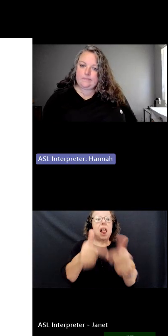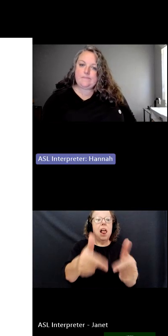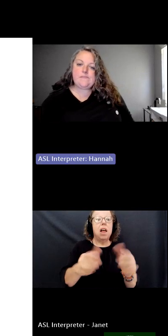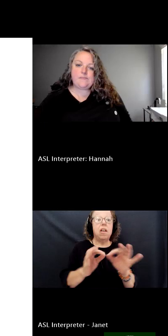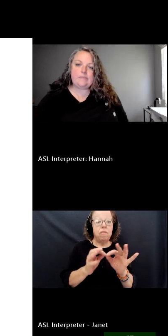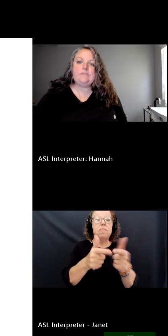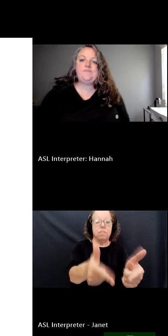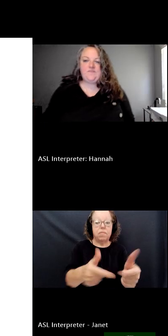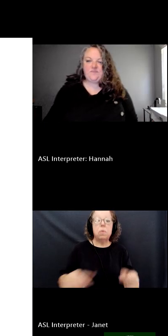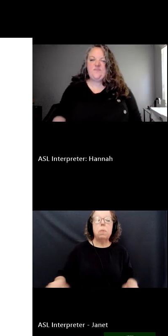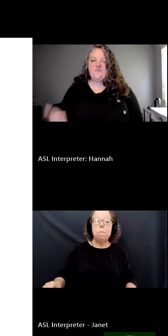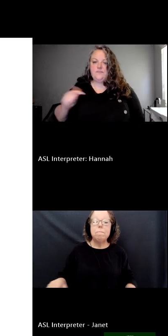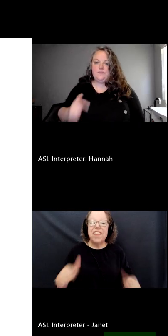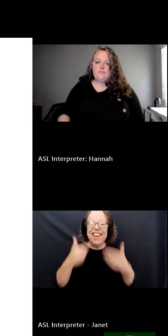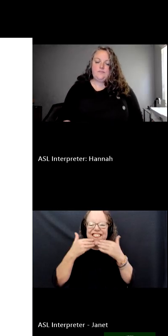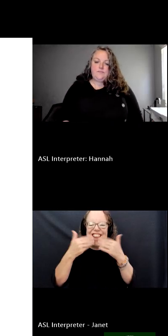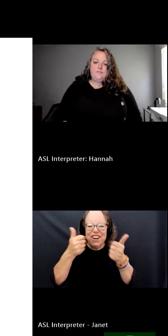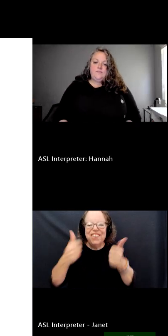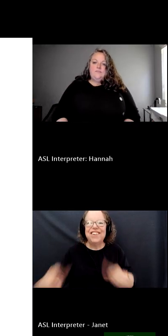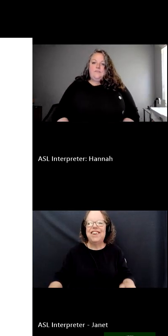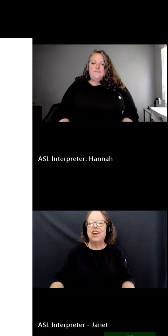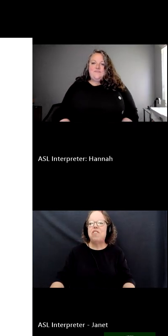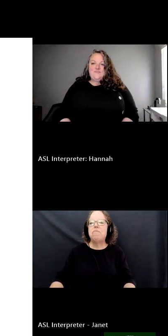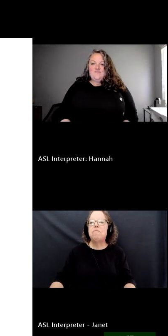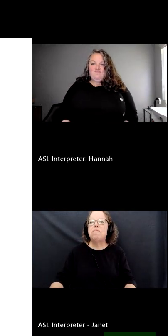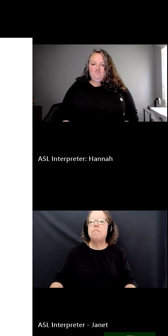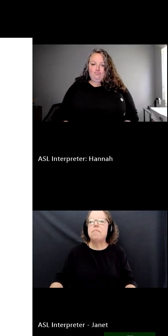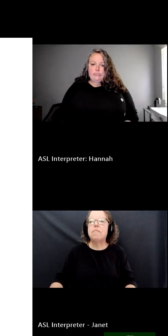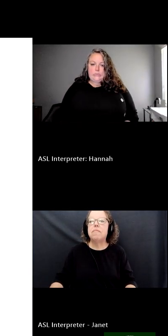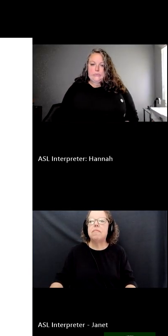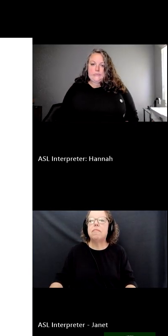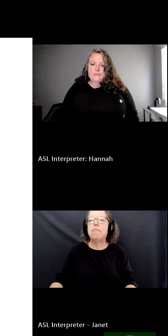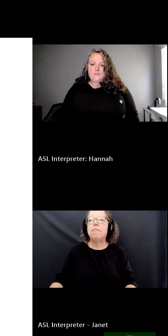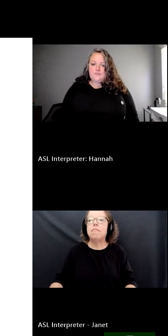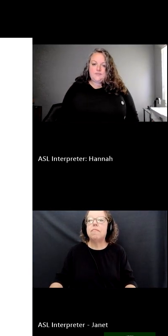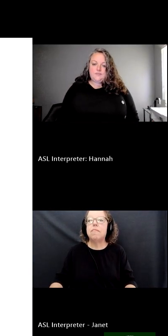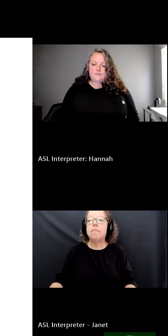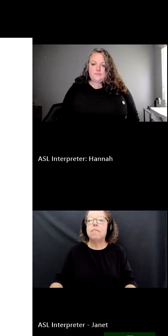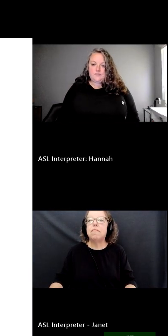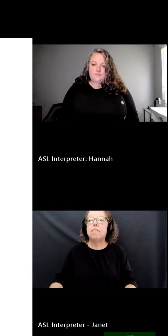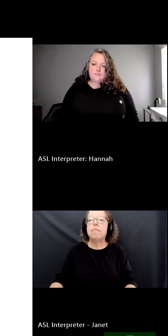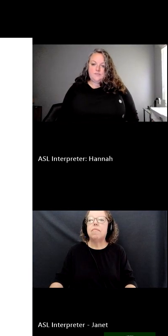[Patricia Martin]